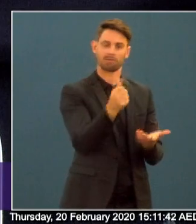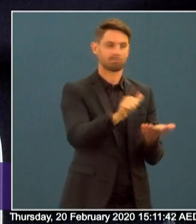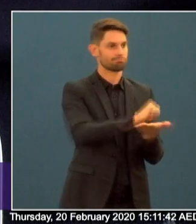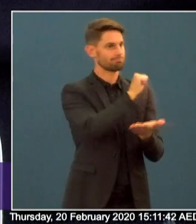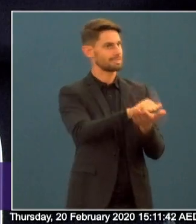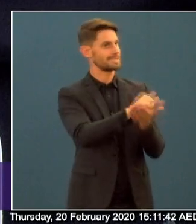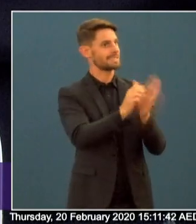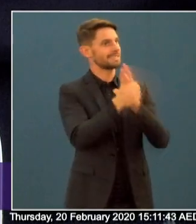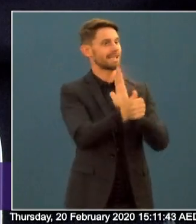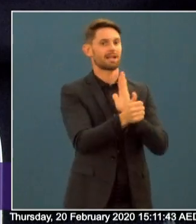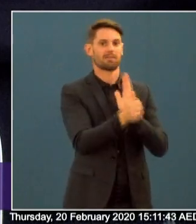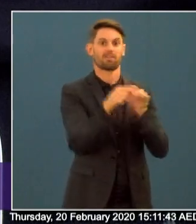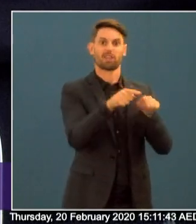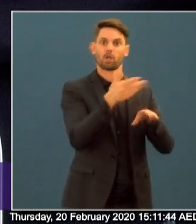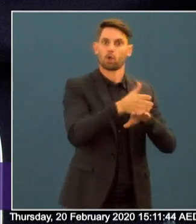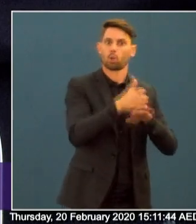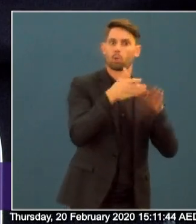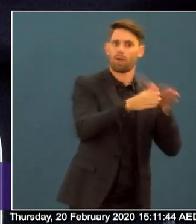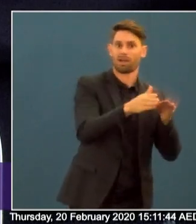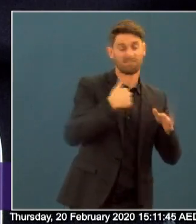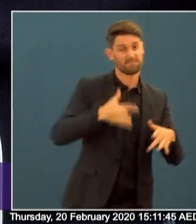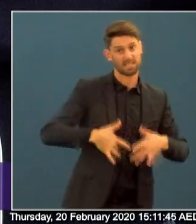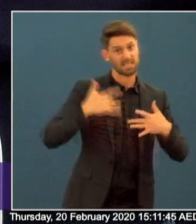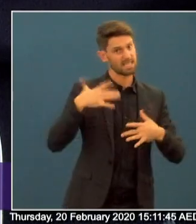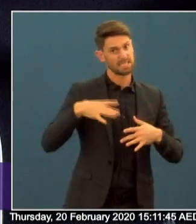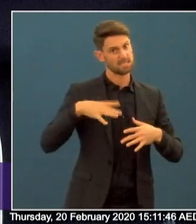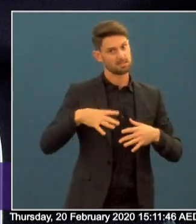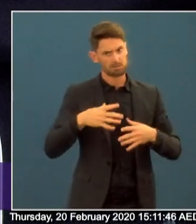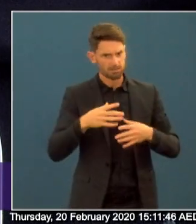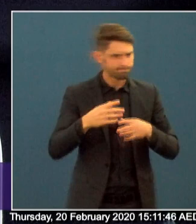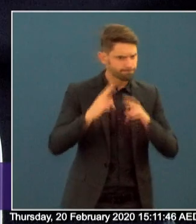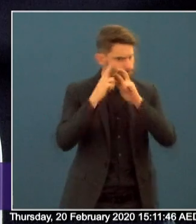I think we should look at all of those and some other funding — some other drivers as well.